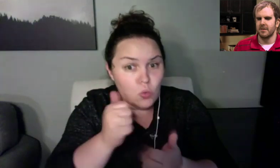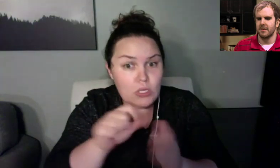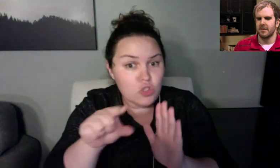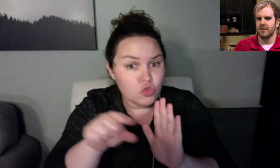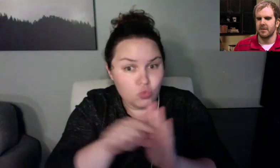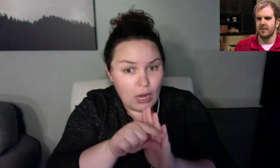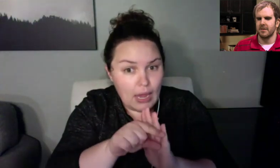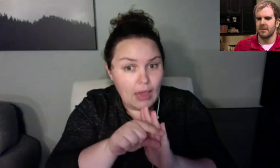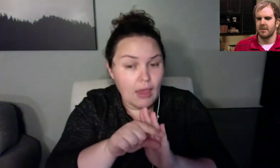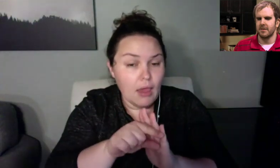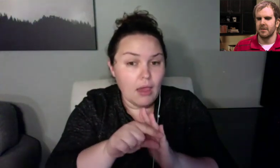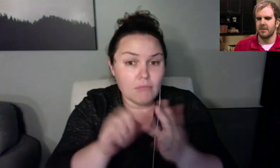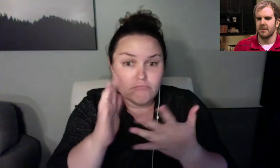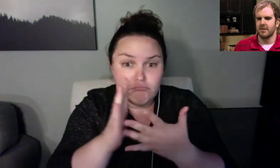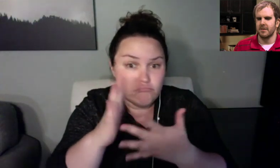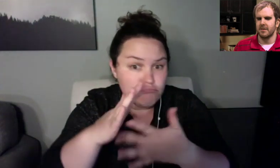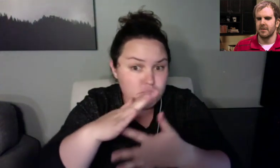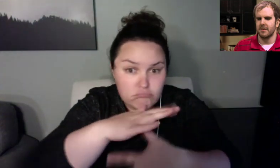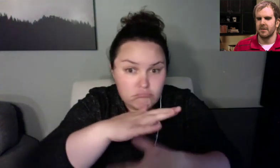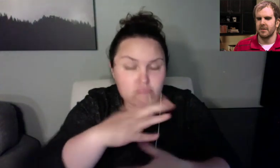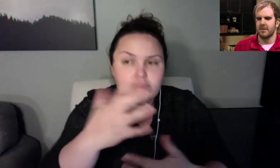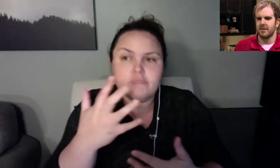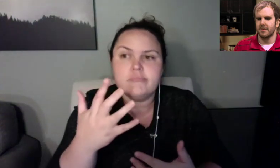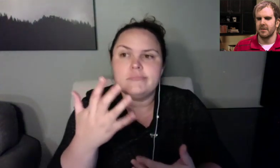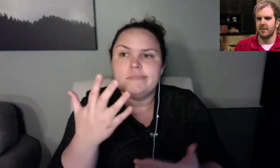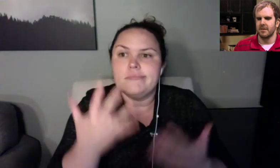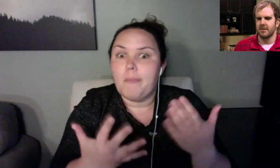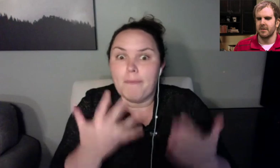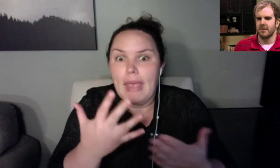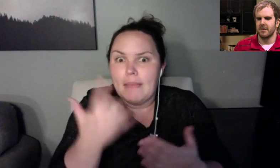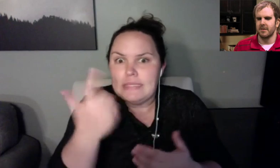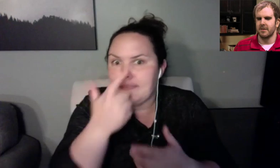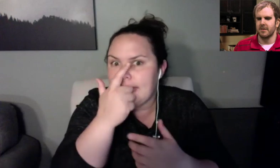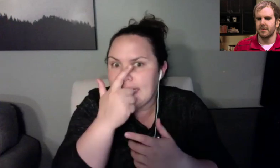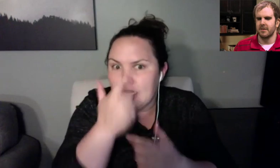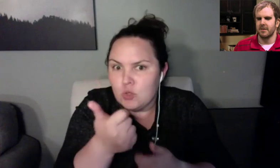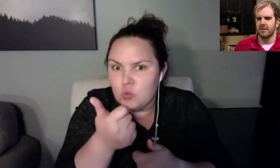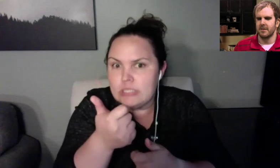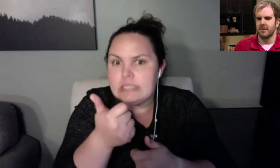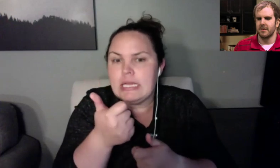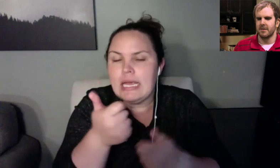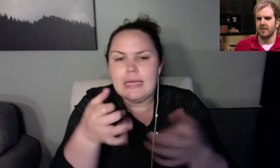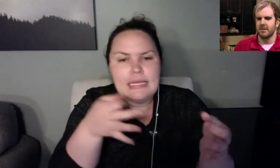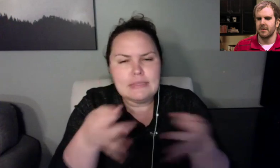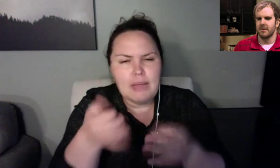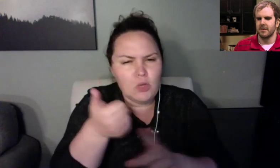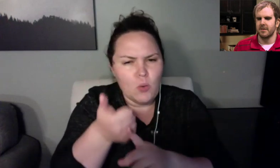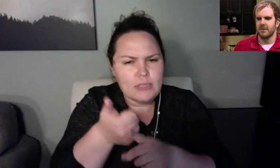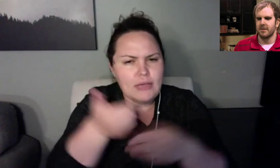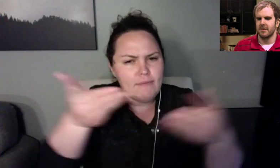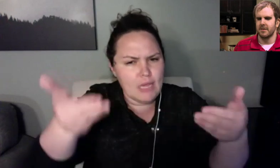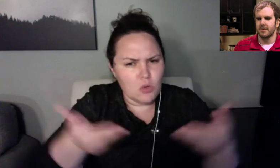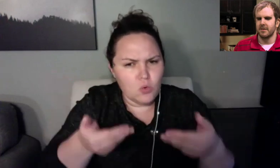Maybe any other interesting things that you'd like us to know about you.